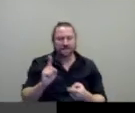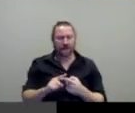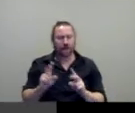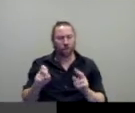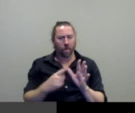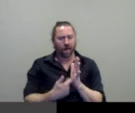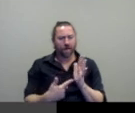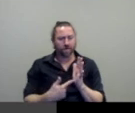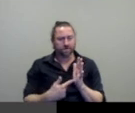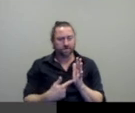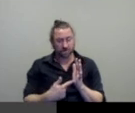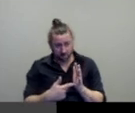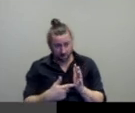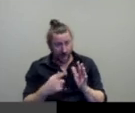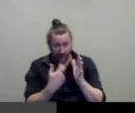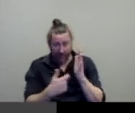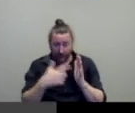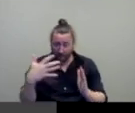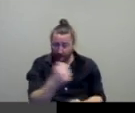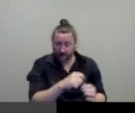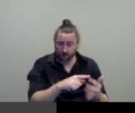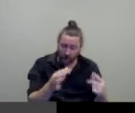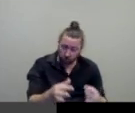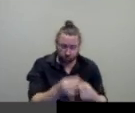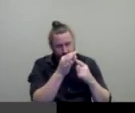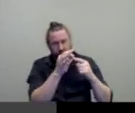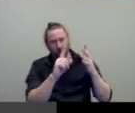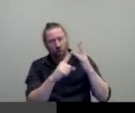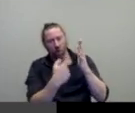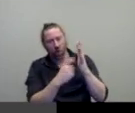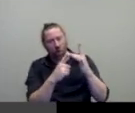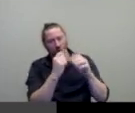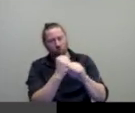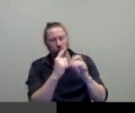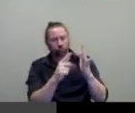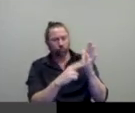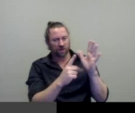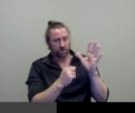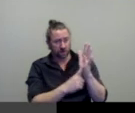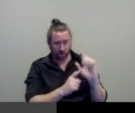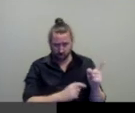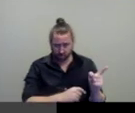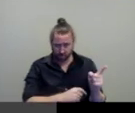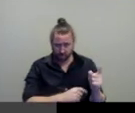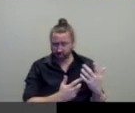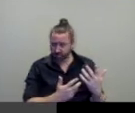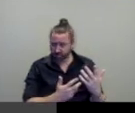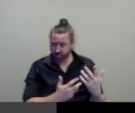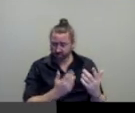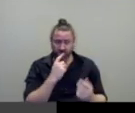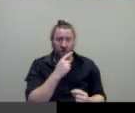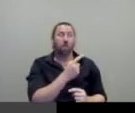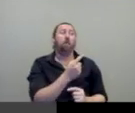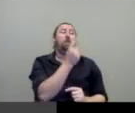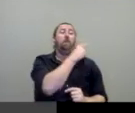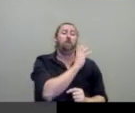on originality it's also an extension of ideas that were first posed by modernist